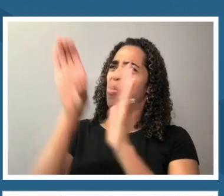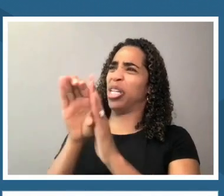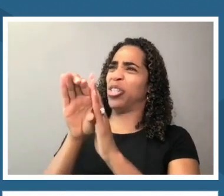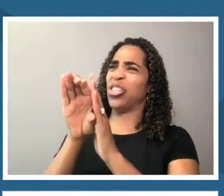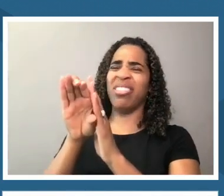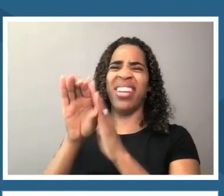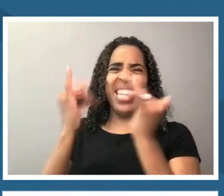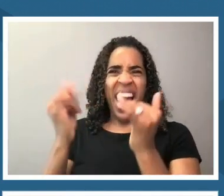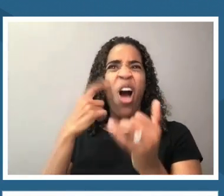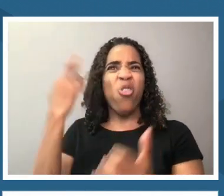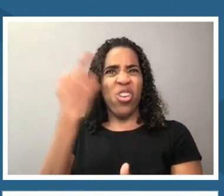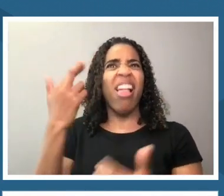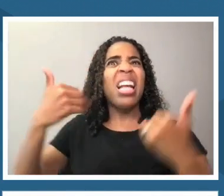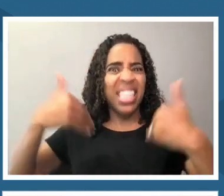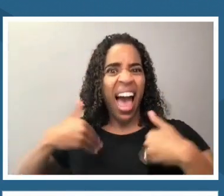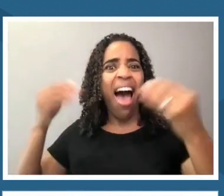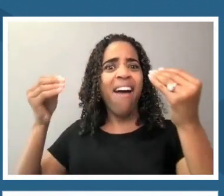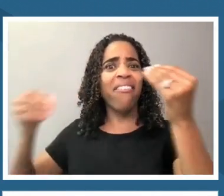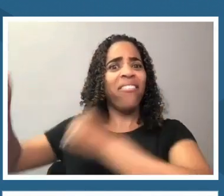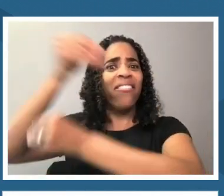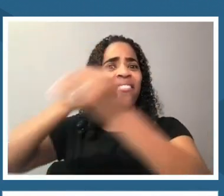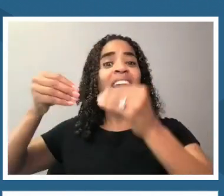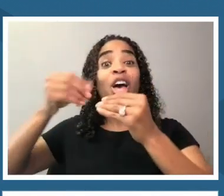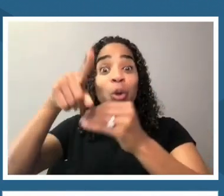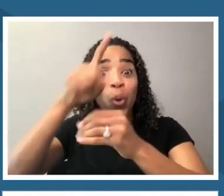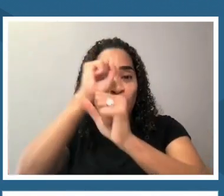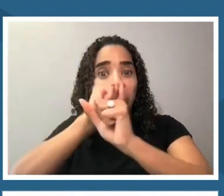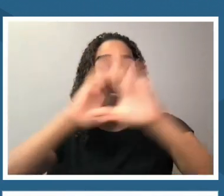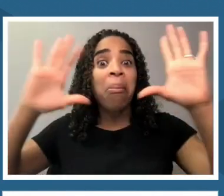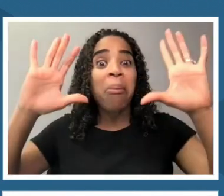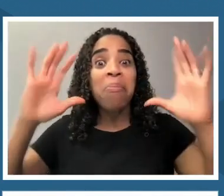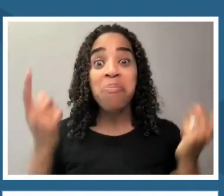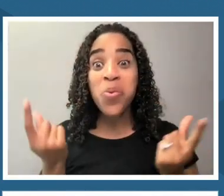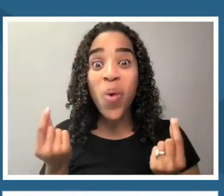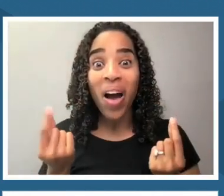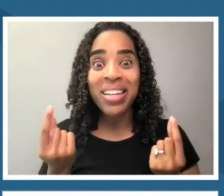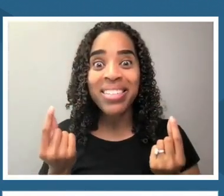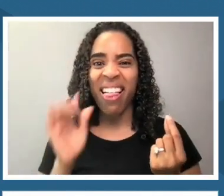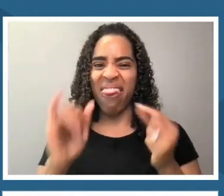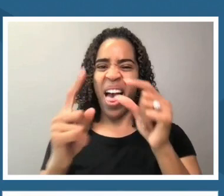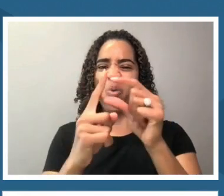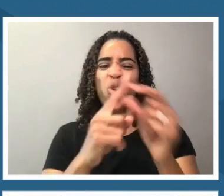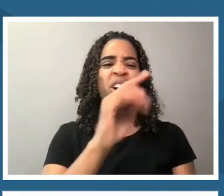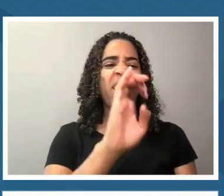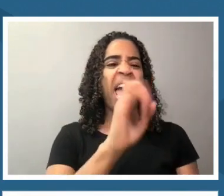what do you think of what do you imagine uh when you hear that word when you hear